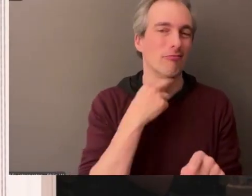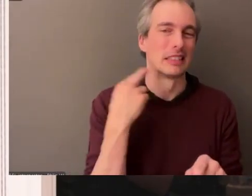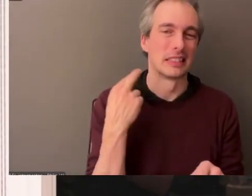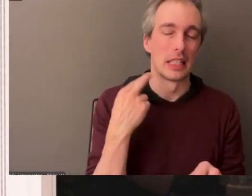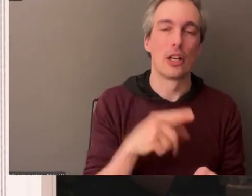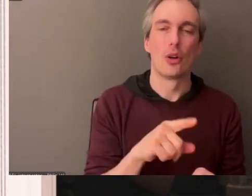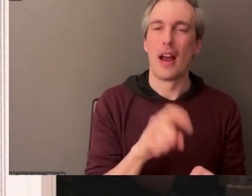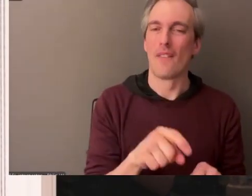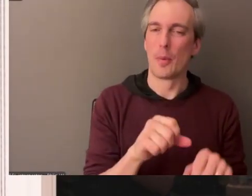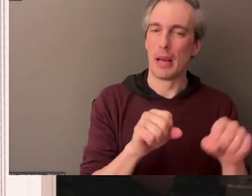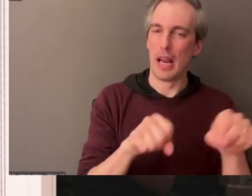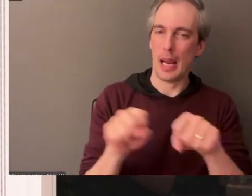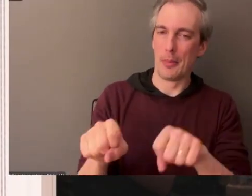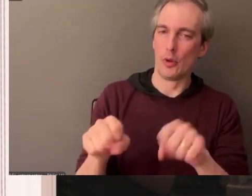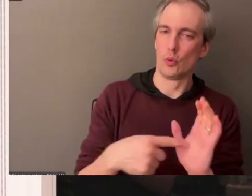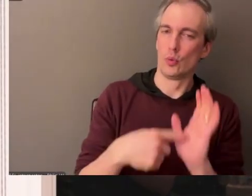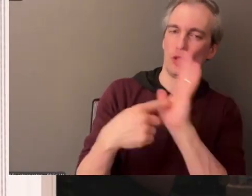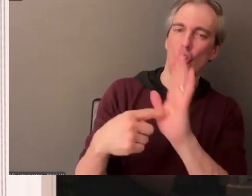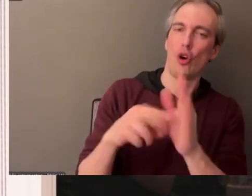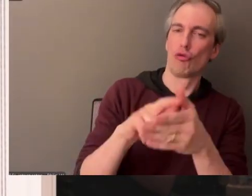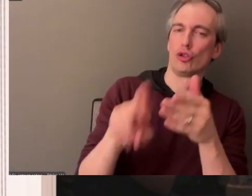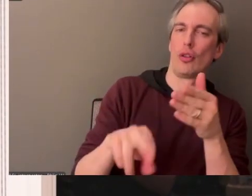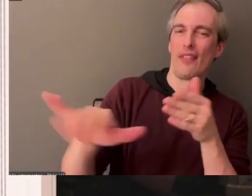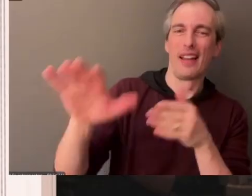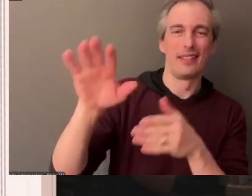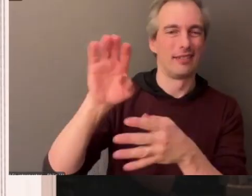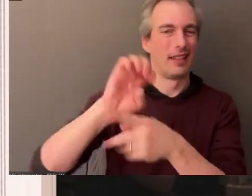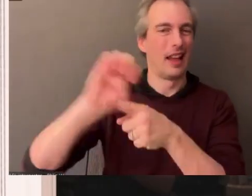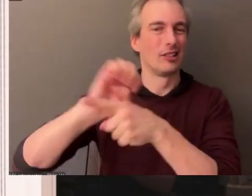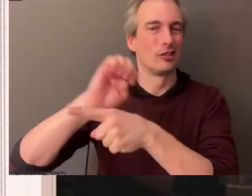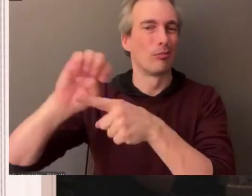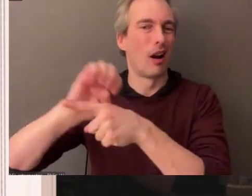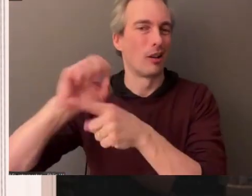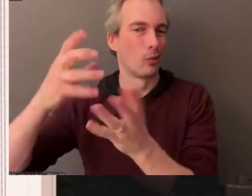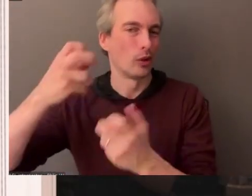So... My... So that was a thousand words to say... To come back